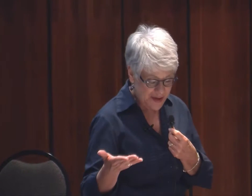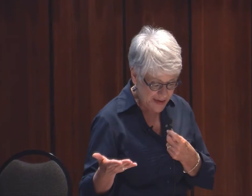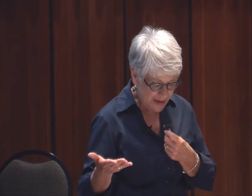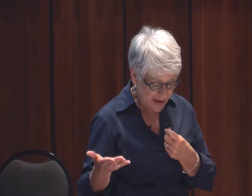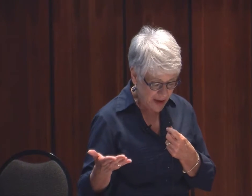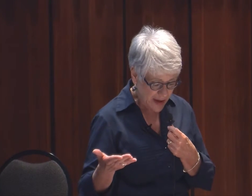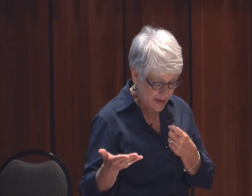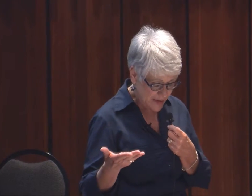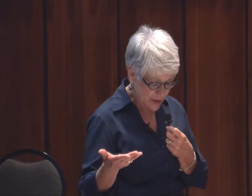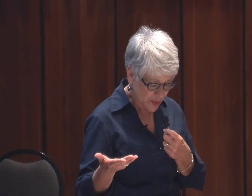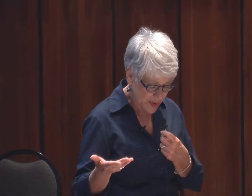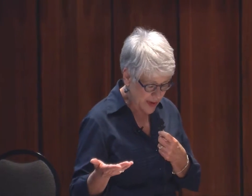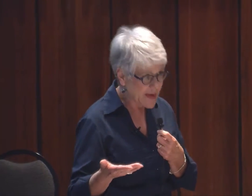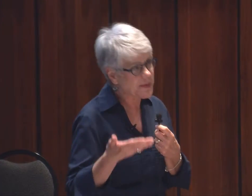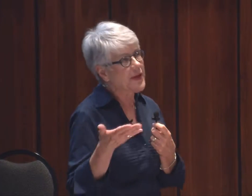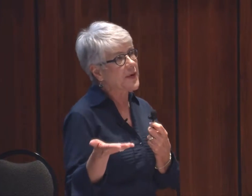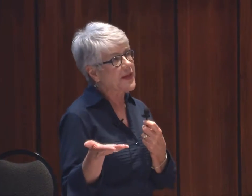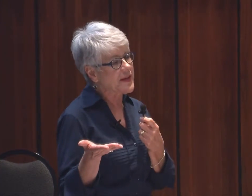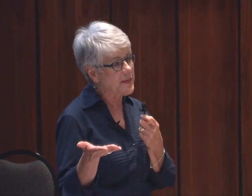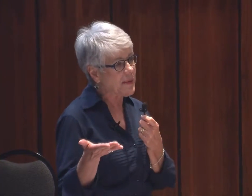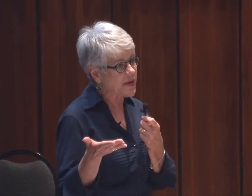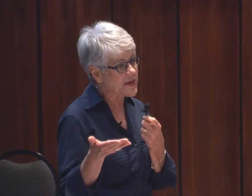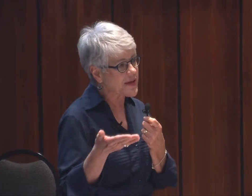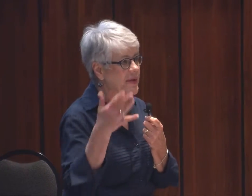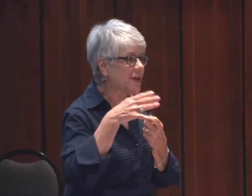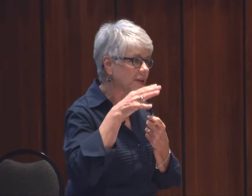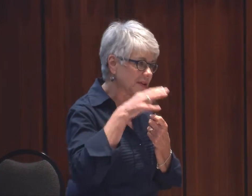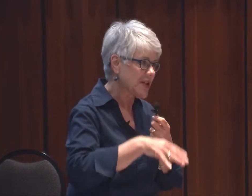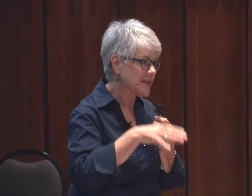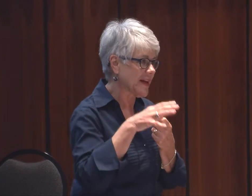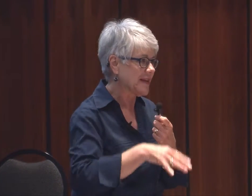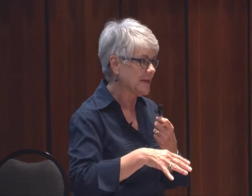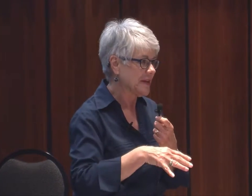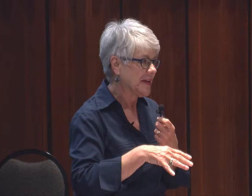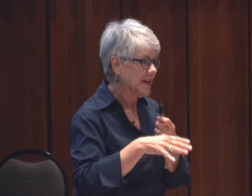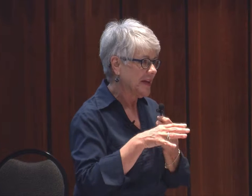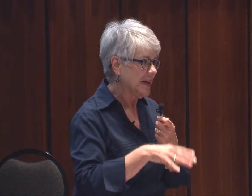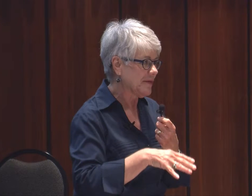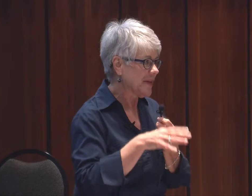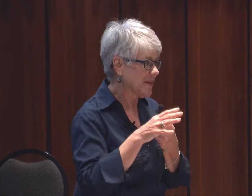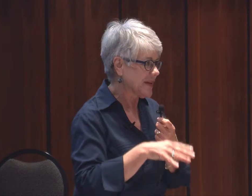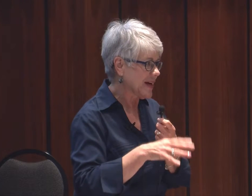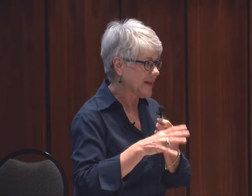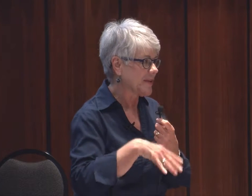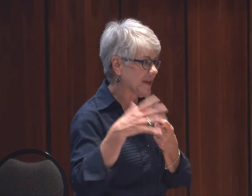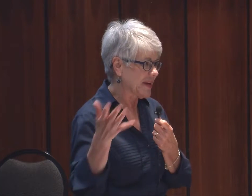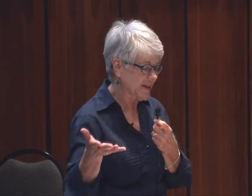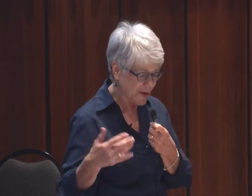going to still need all kinds of support, and that's one of the great things about Part C is we don't look just at the infant or the toddler, we look at the whole